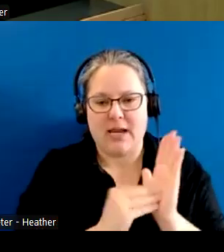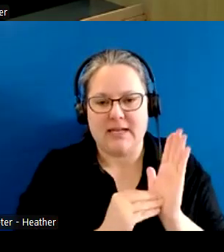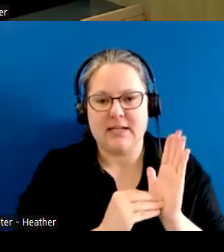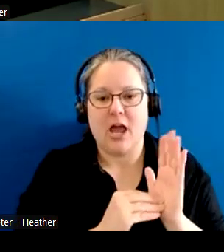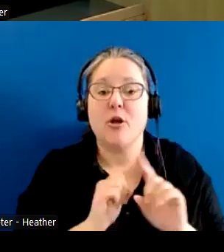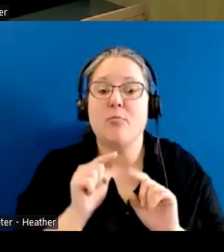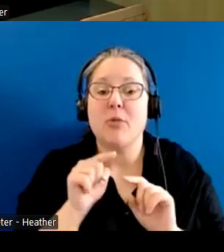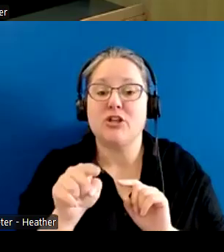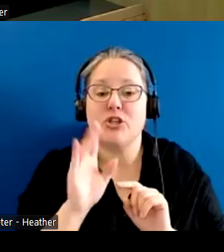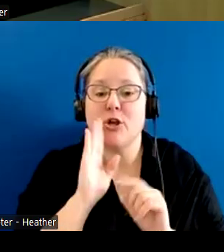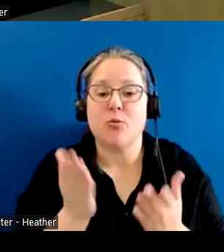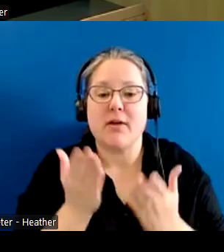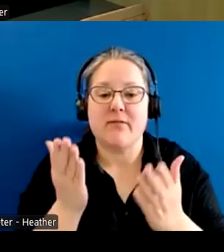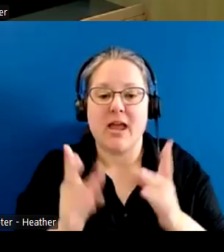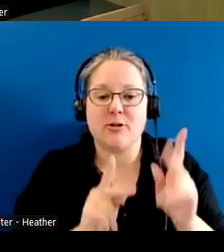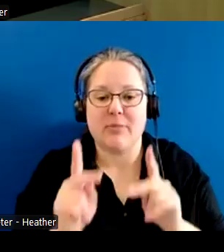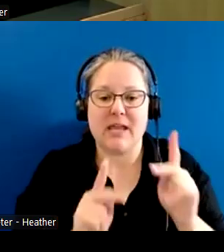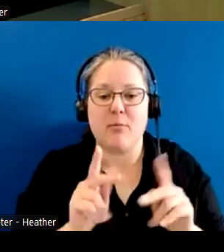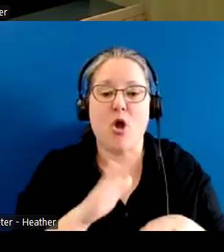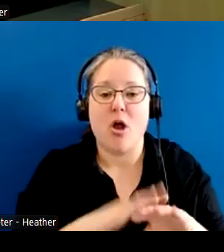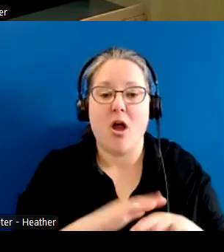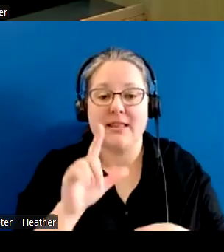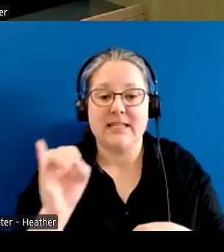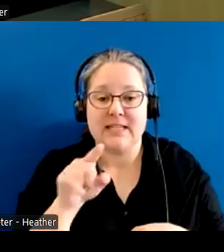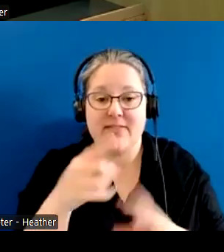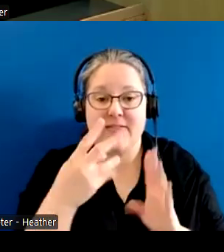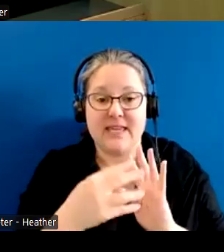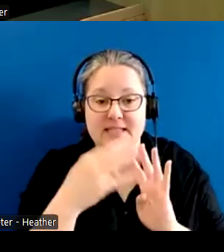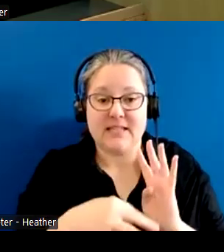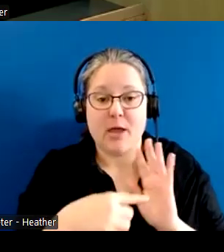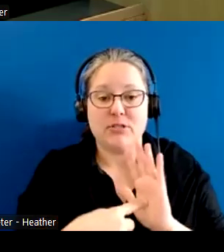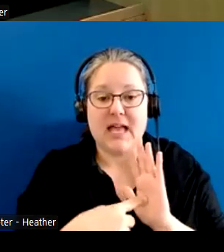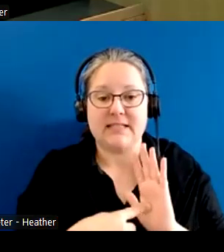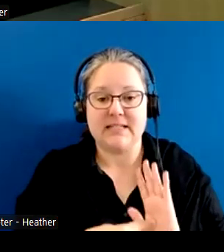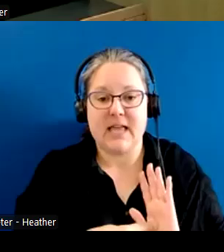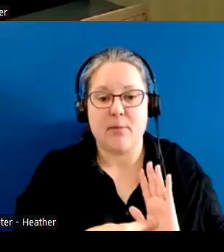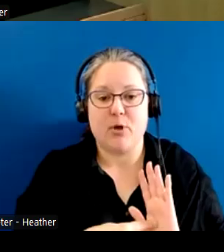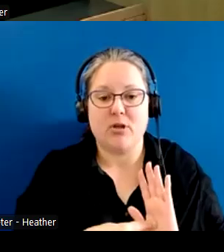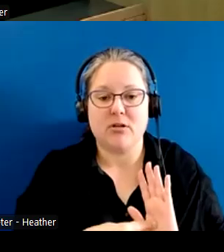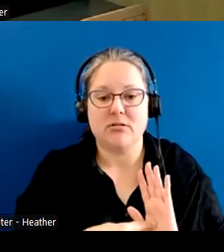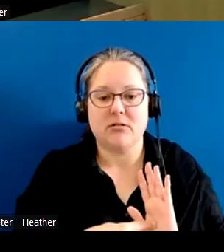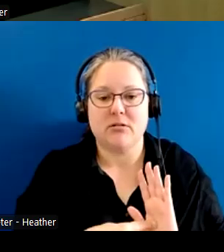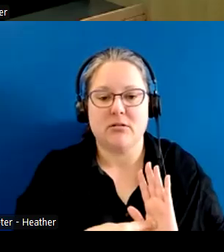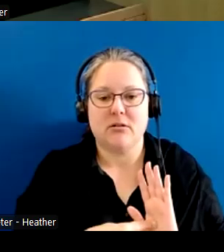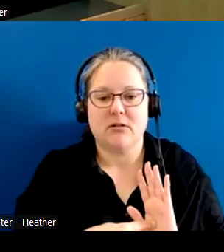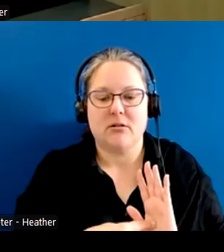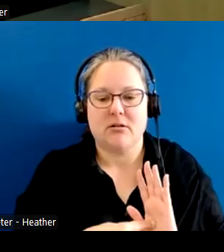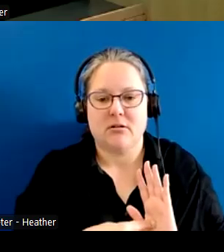but she's been providing people on LinkedIn these tables as examples of how to,